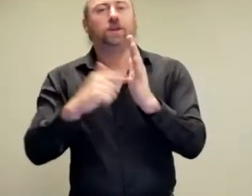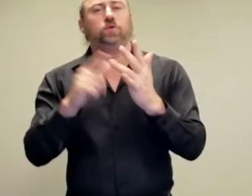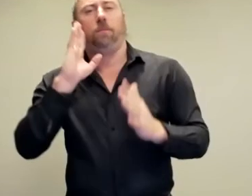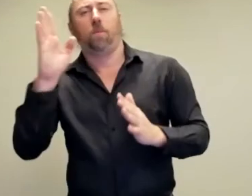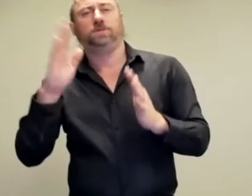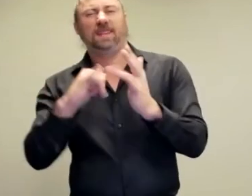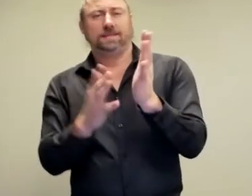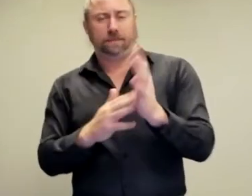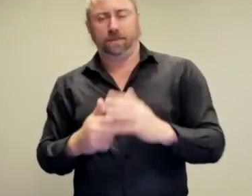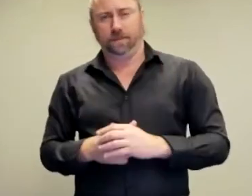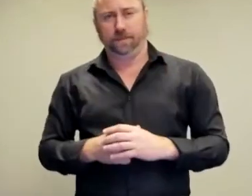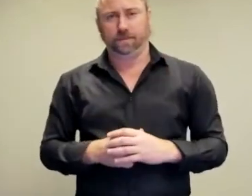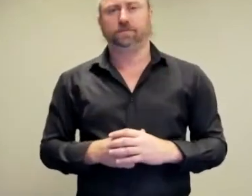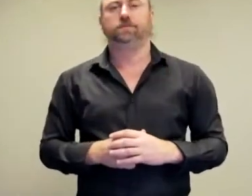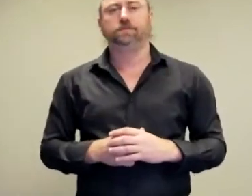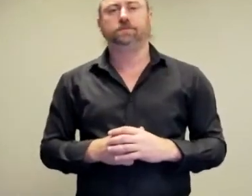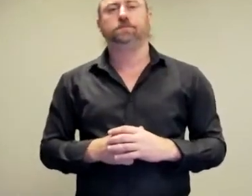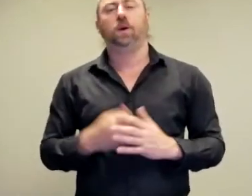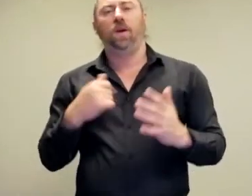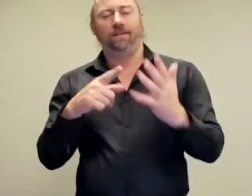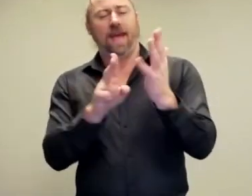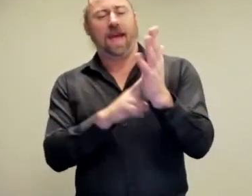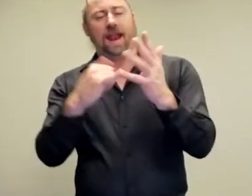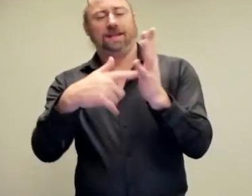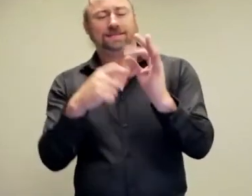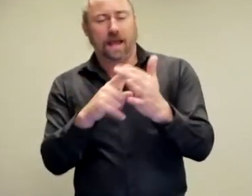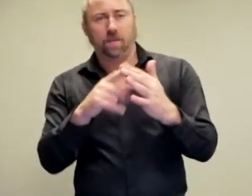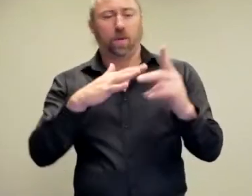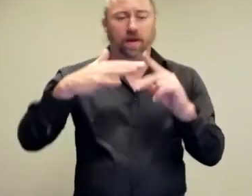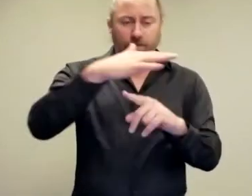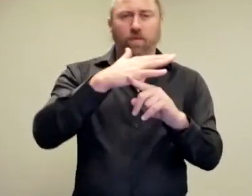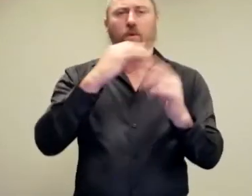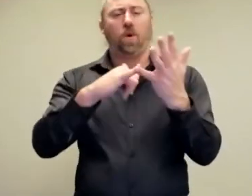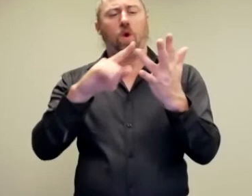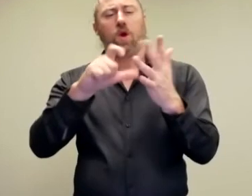an inherited unstable environmental and socio-economic ground.